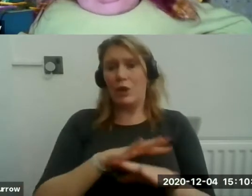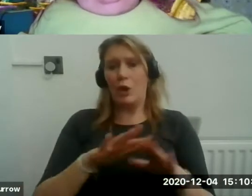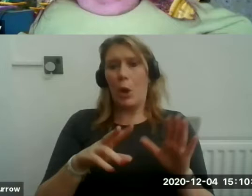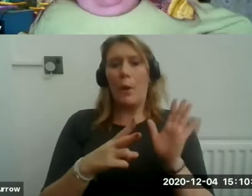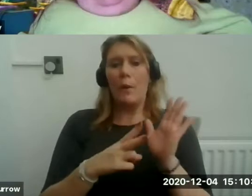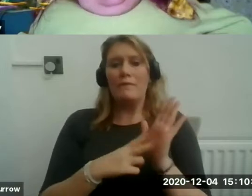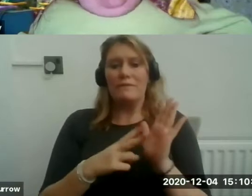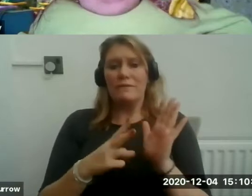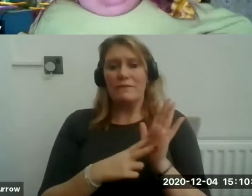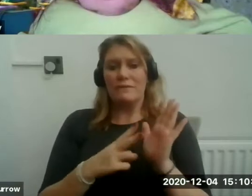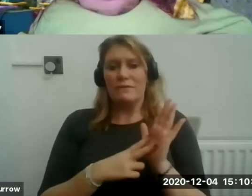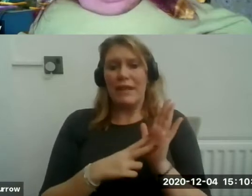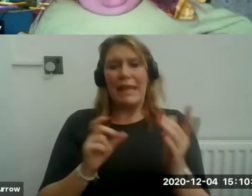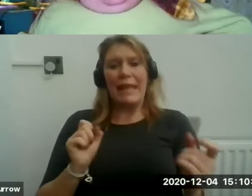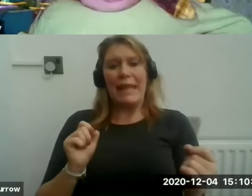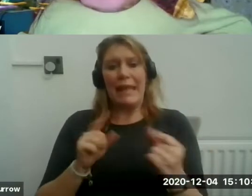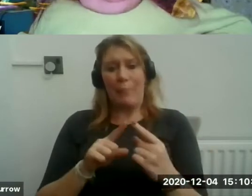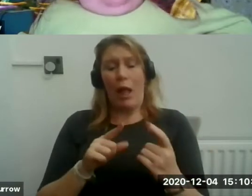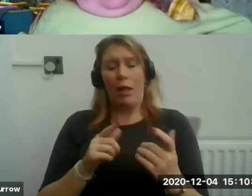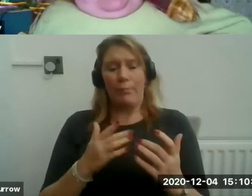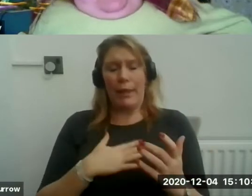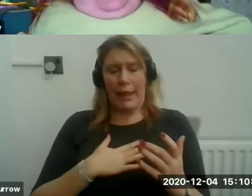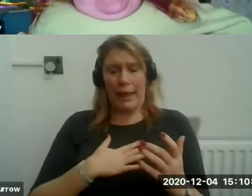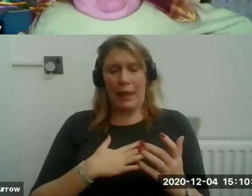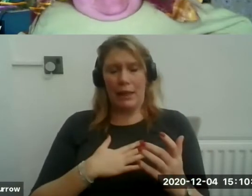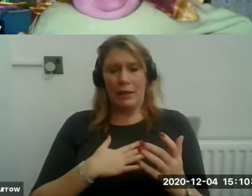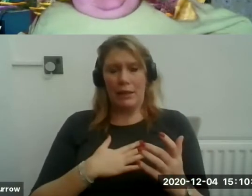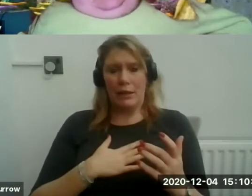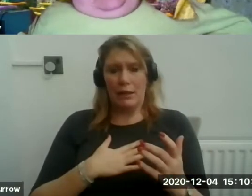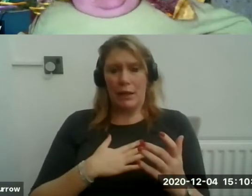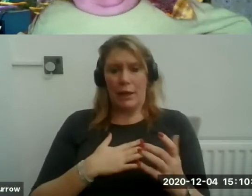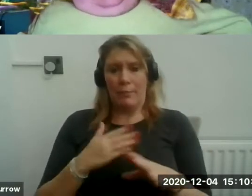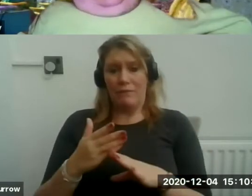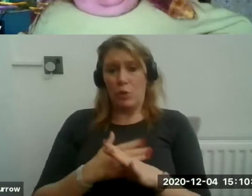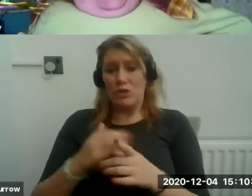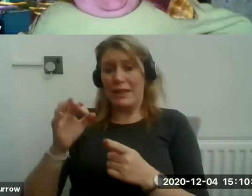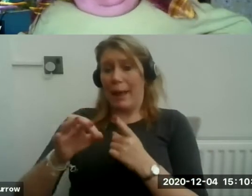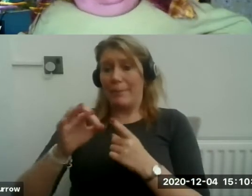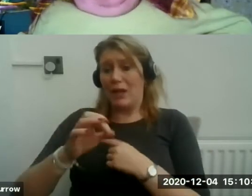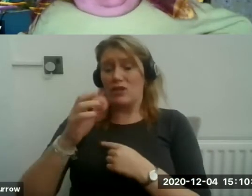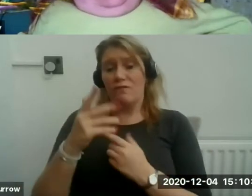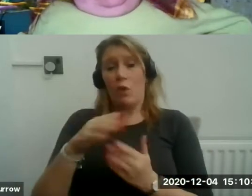actually just before she was putting the application for the funding in and said